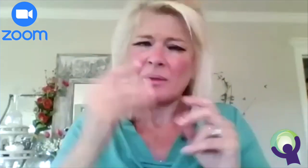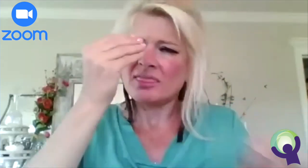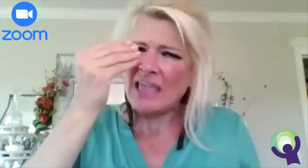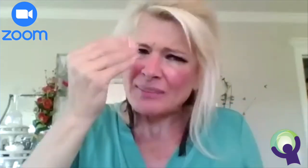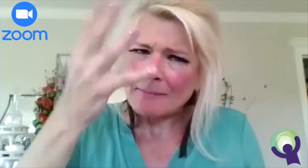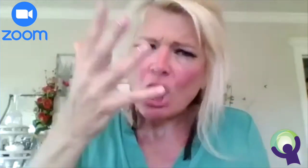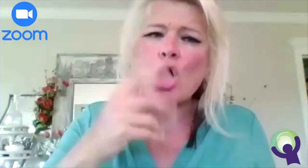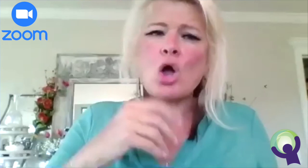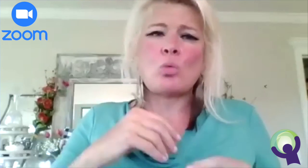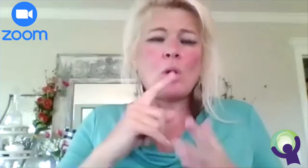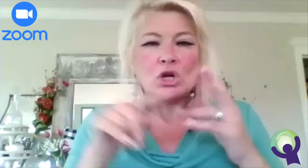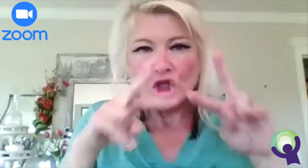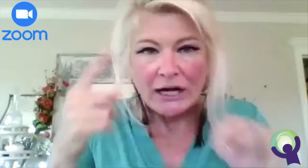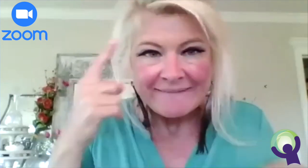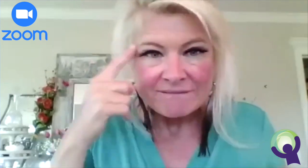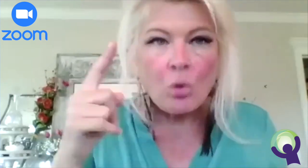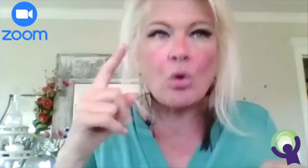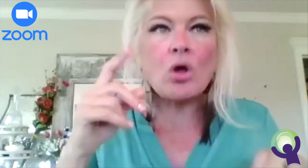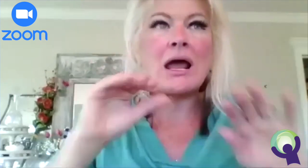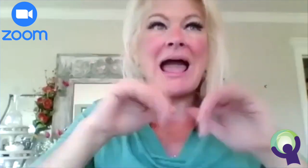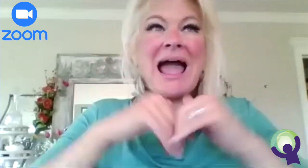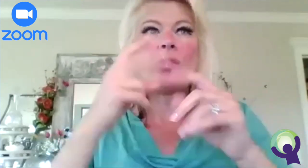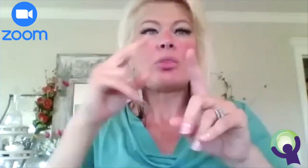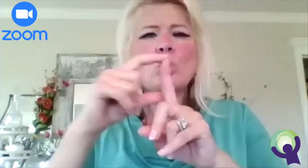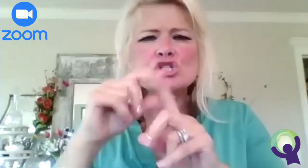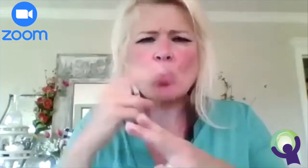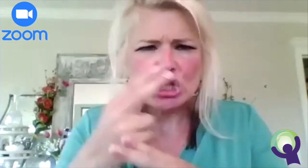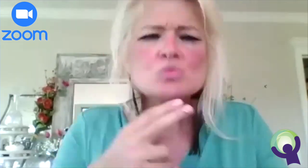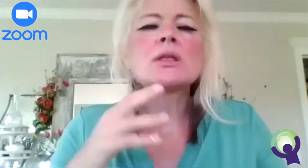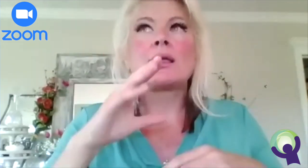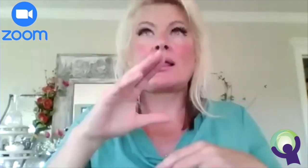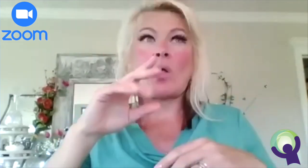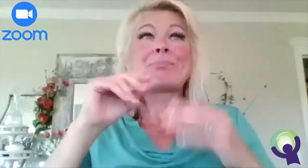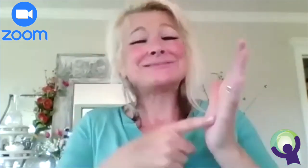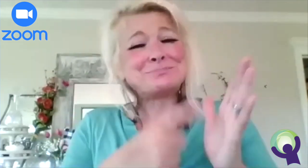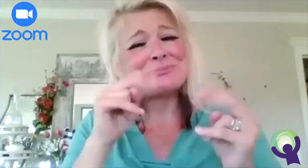couple days, two or three days and let them know what you're looking for, how the words are going to be used